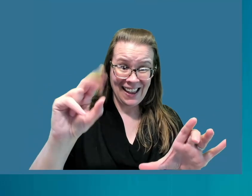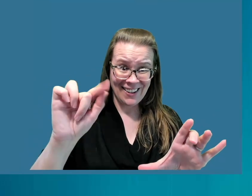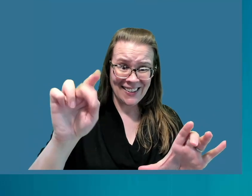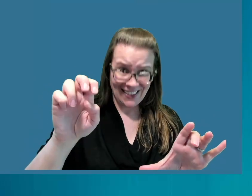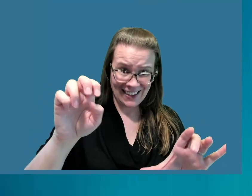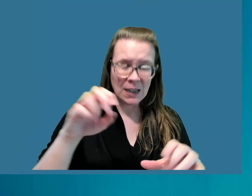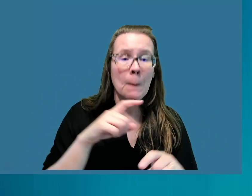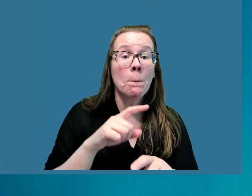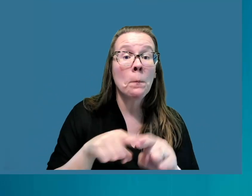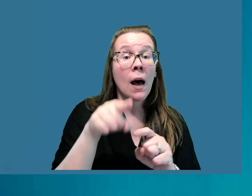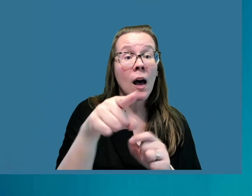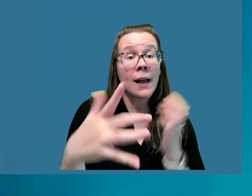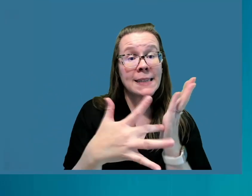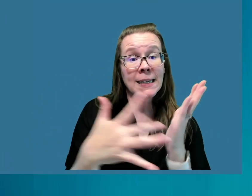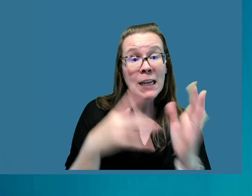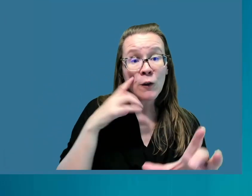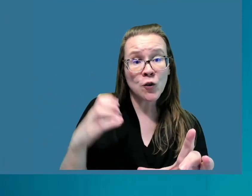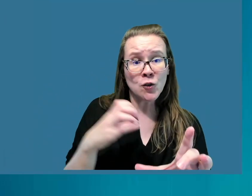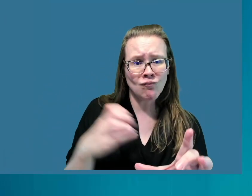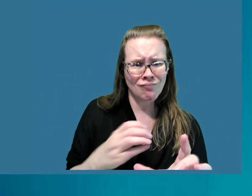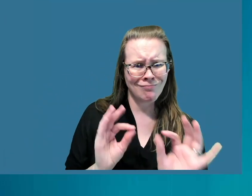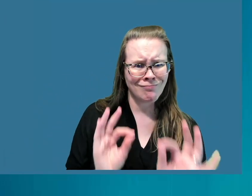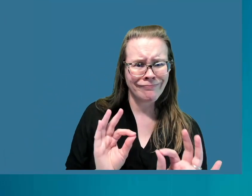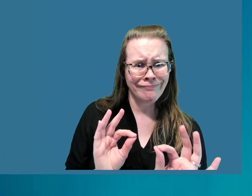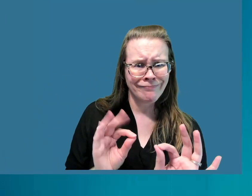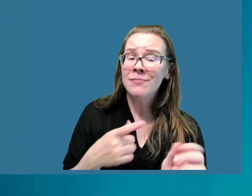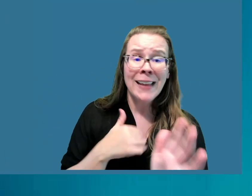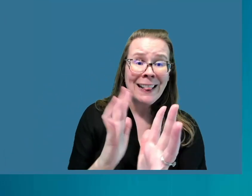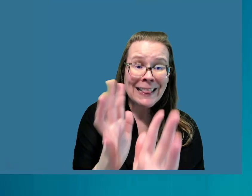and you can see Ali, here, forgot to outline her cookie; but her circular technique of filling